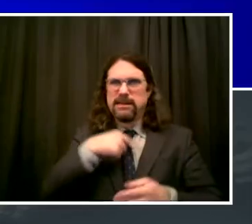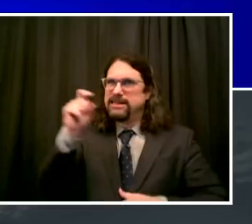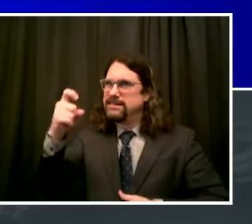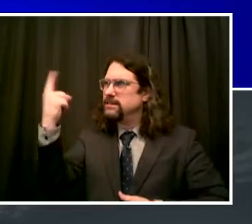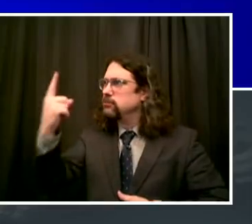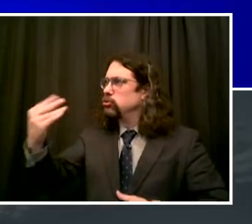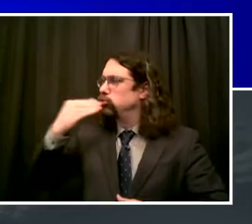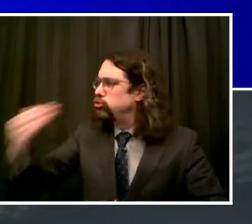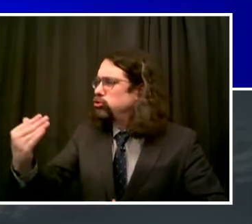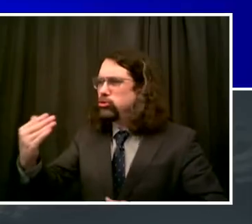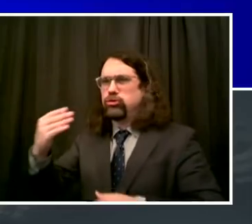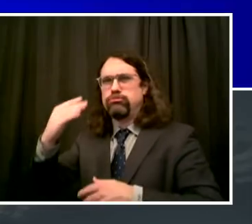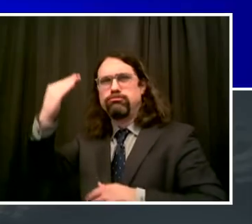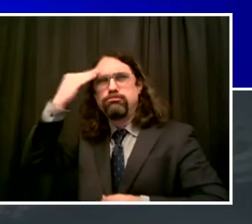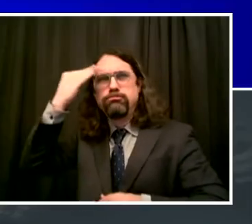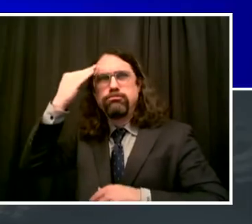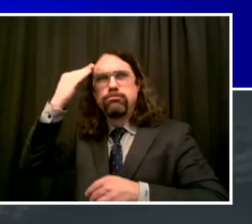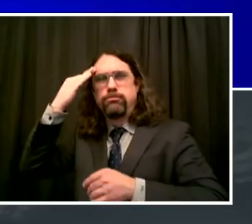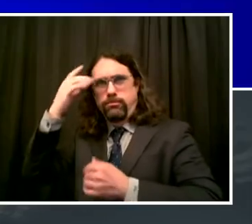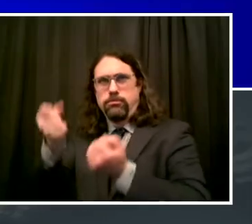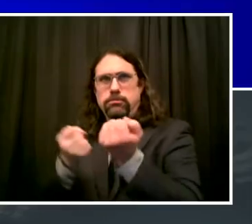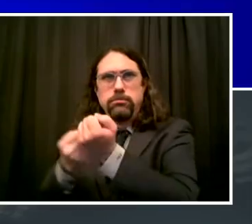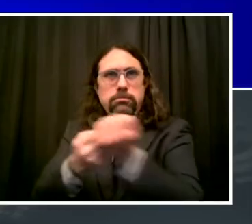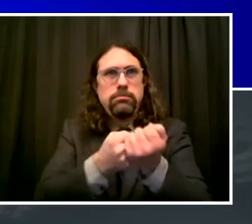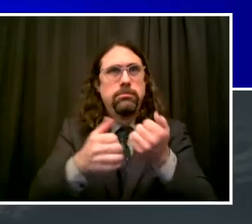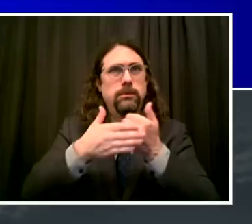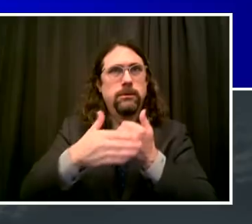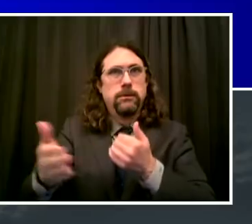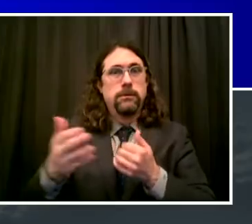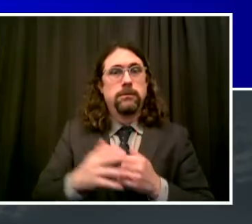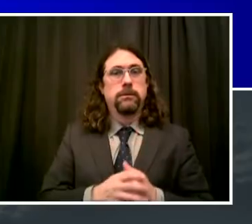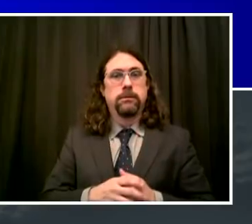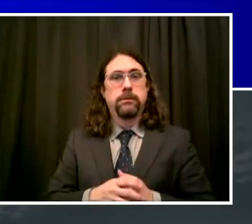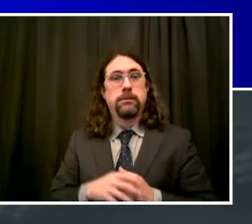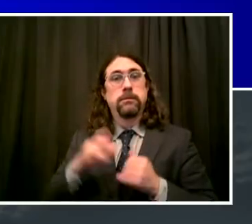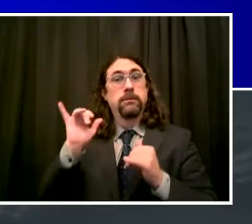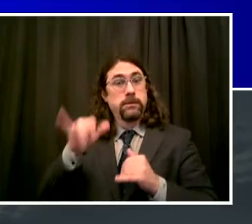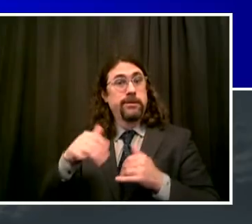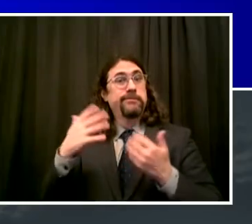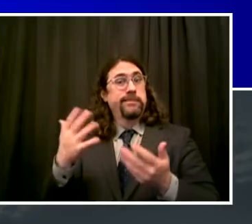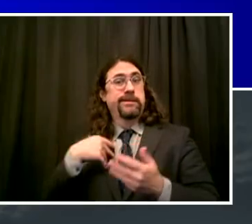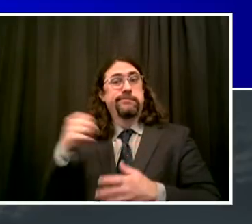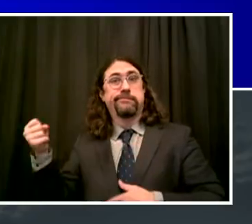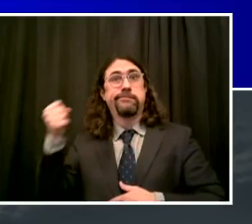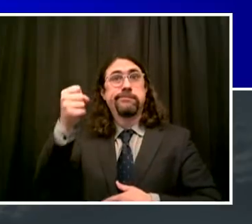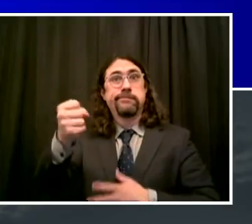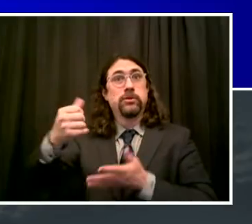TIME AND FWEN IT'S GOING TO TAKE ON MORE AND MORE RESPONSIBILITY GOI NGFWORARD. TO FULL THE ROLE OF COISMMSIEONR,